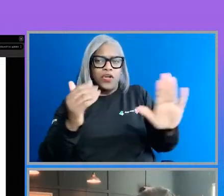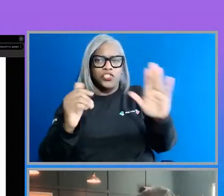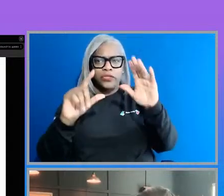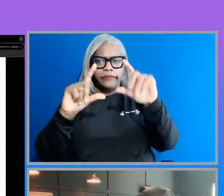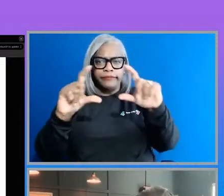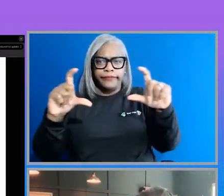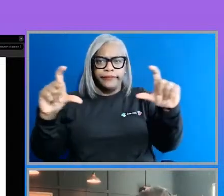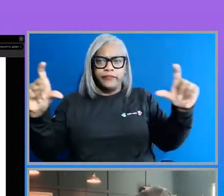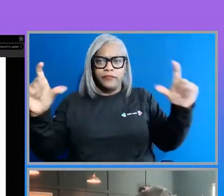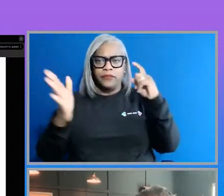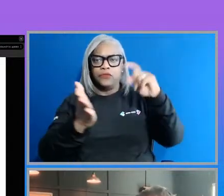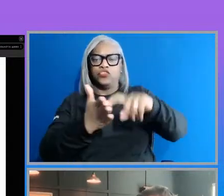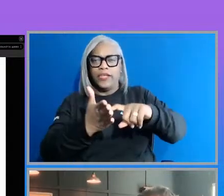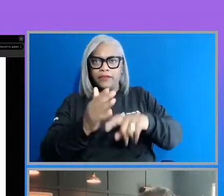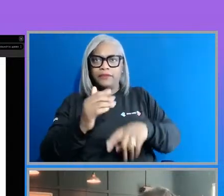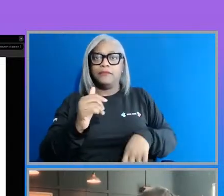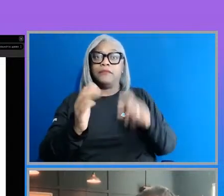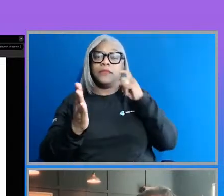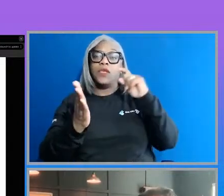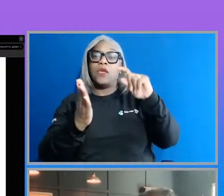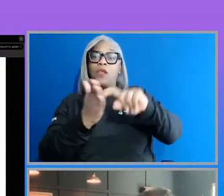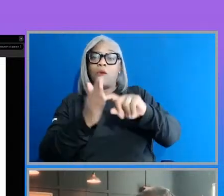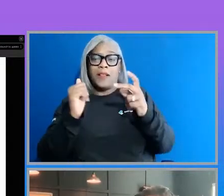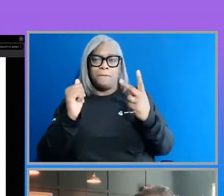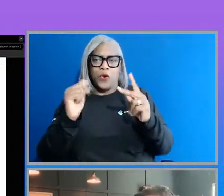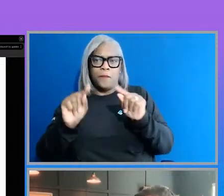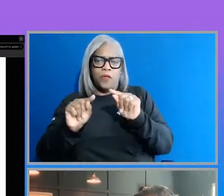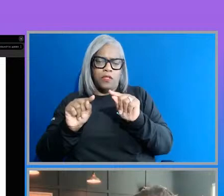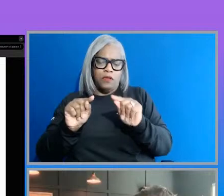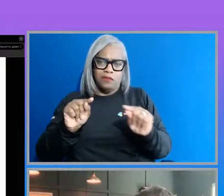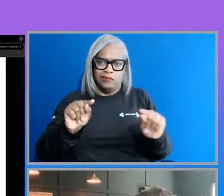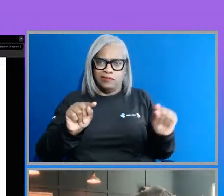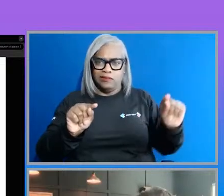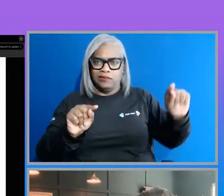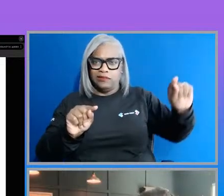elements. But let's just take a look at that progress indicator, that purple indicator that fills up three quarters of that